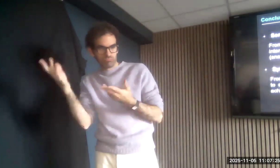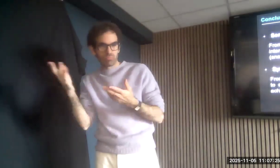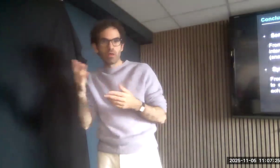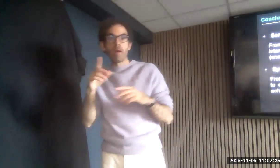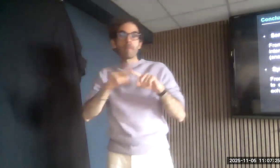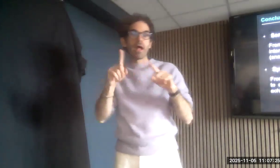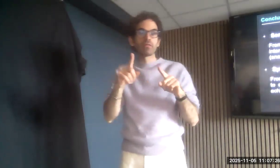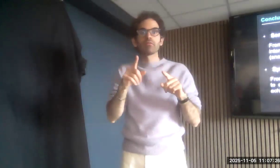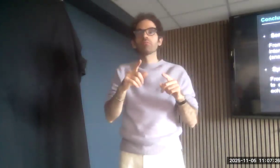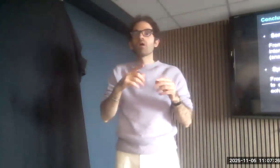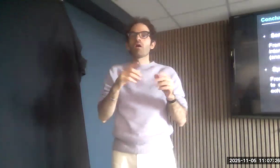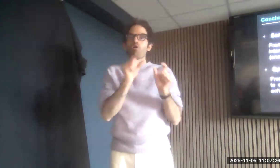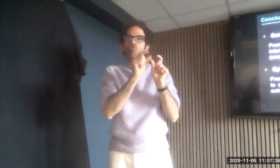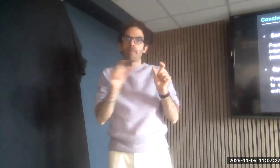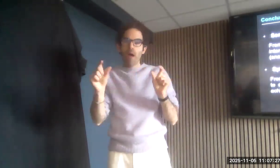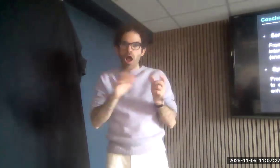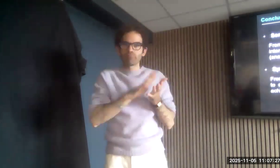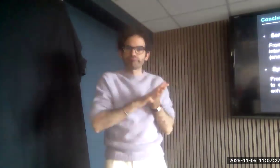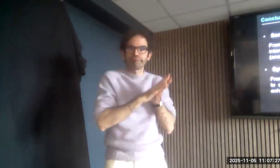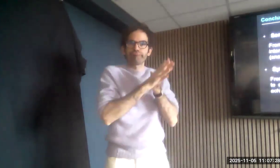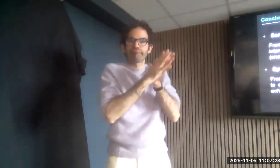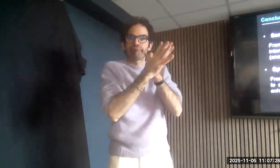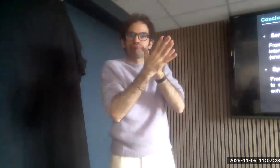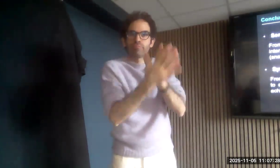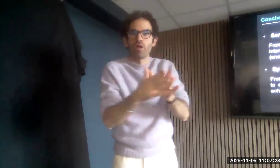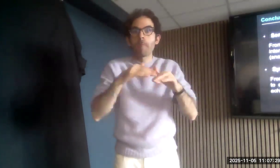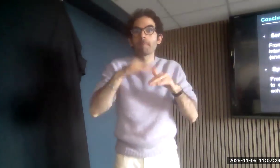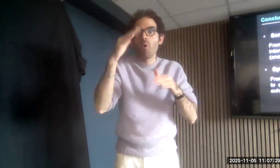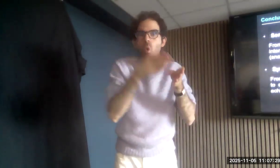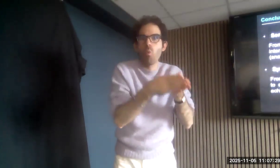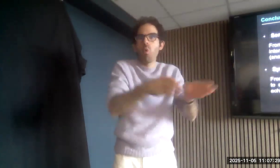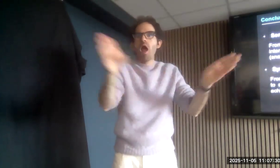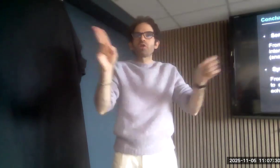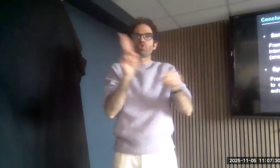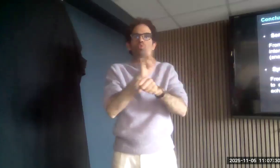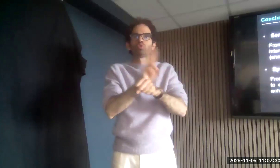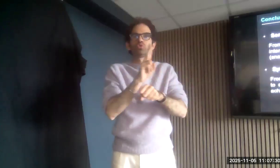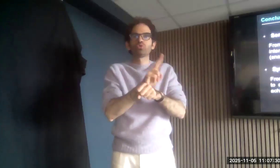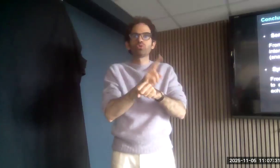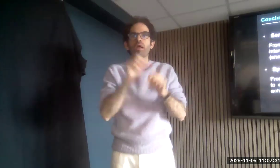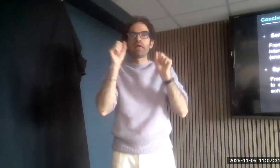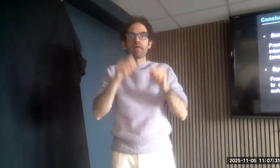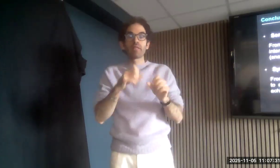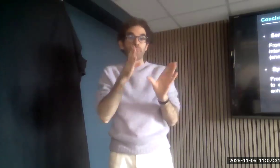It is possible that LSF borrowed the give causative from spoken French originally,